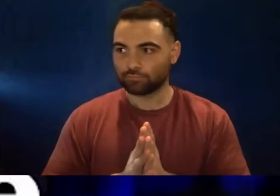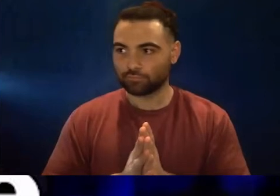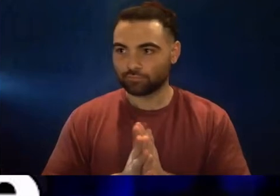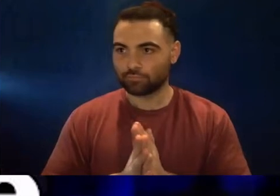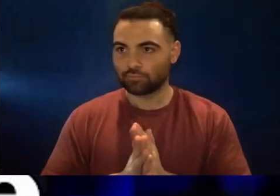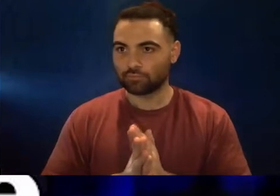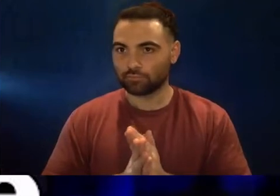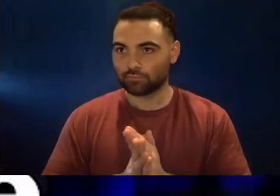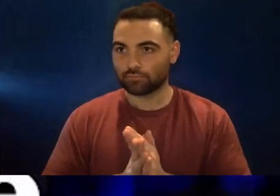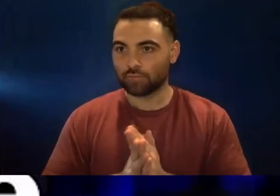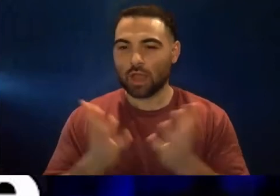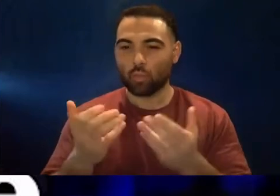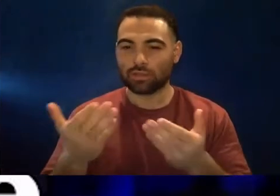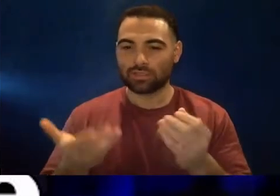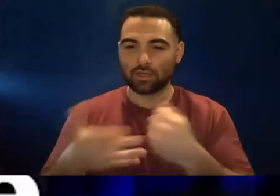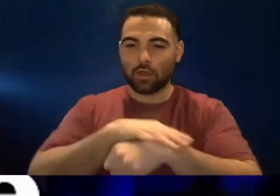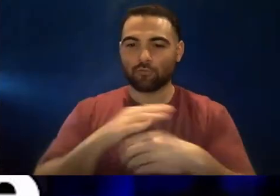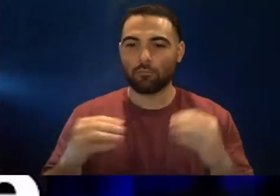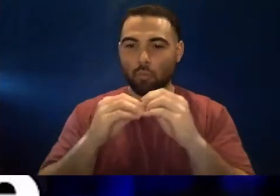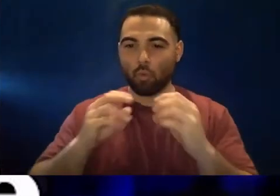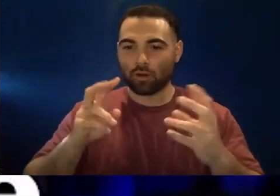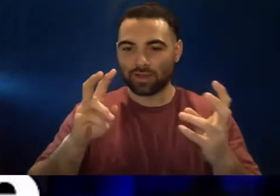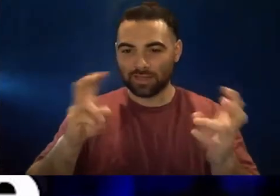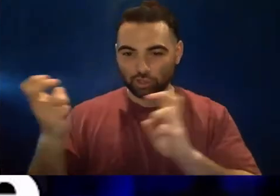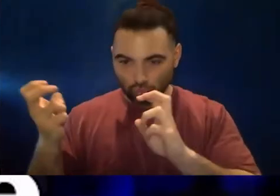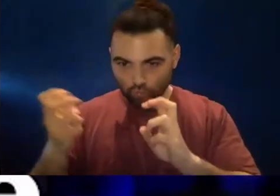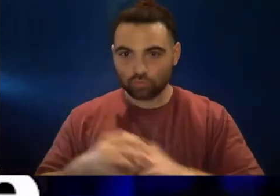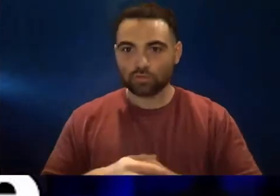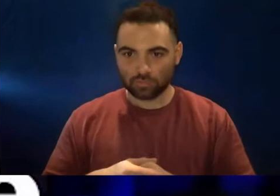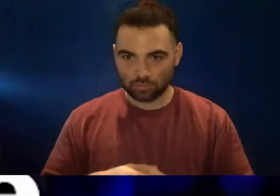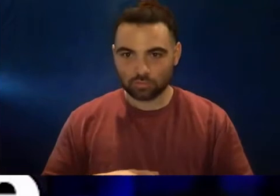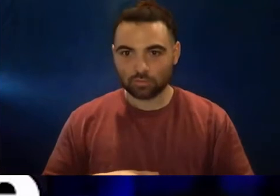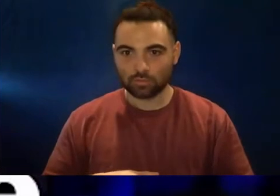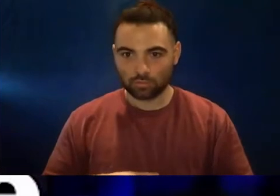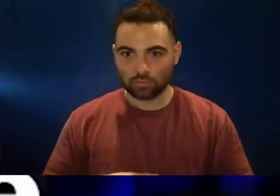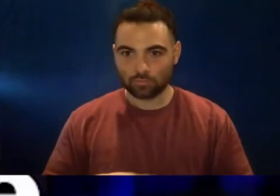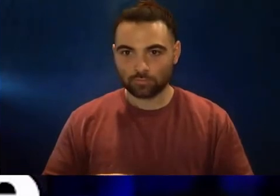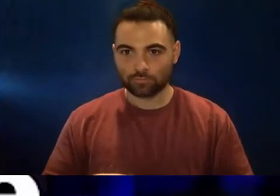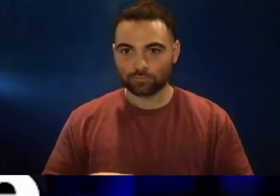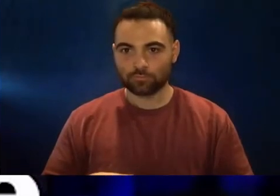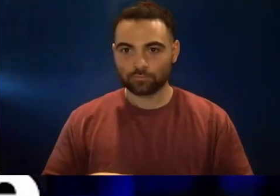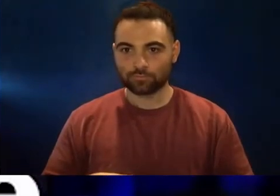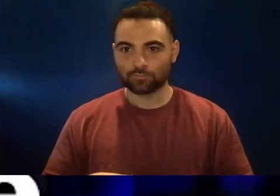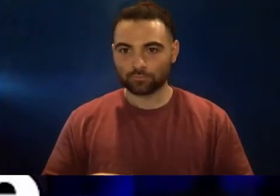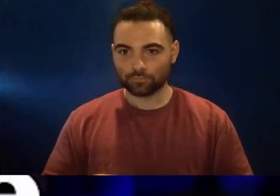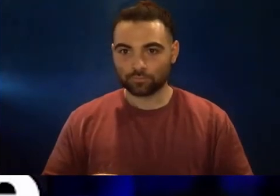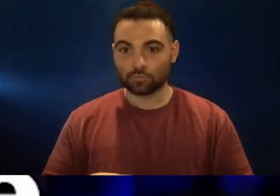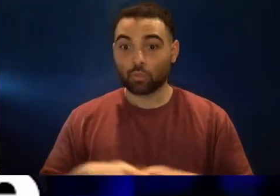of issues that had previously been covered in filmmaking. So the range of issues